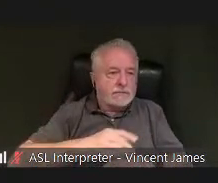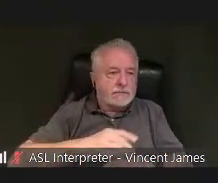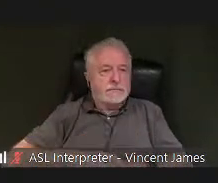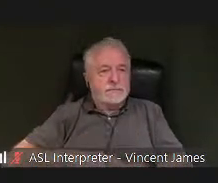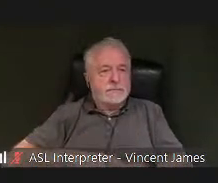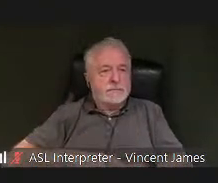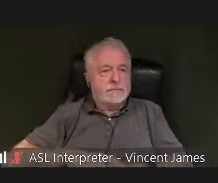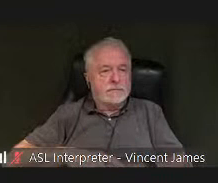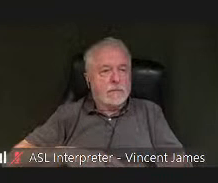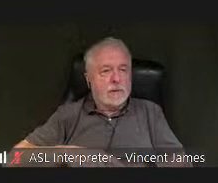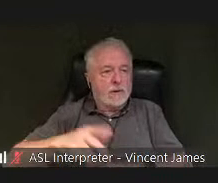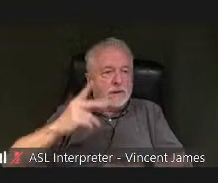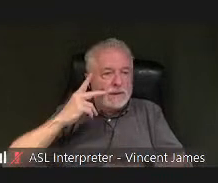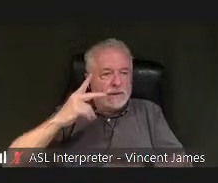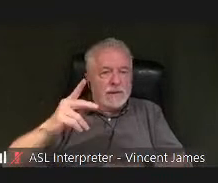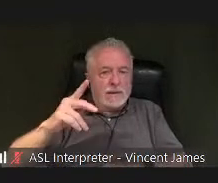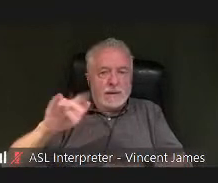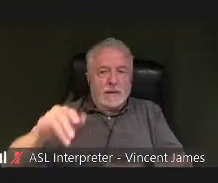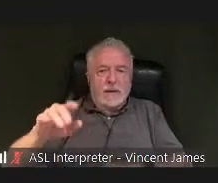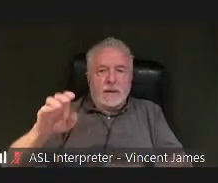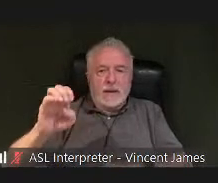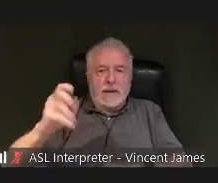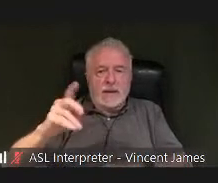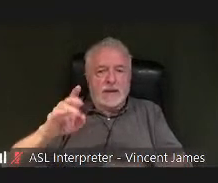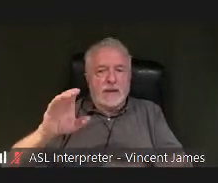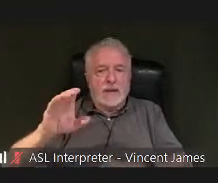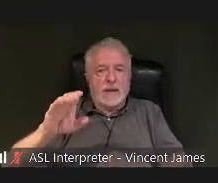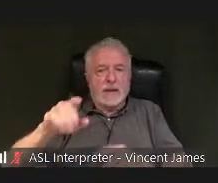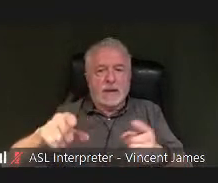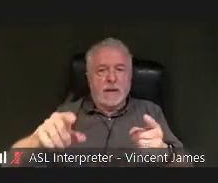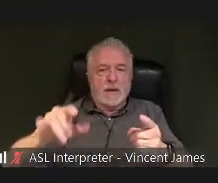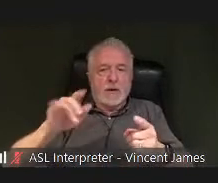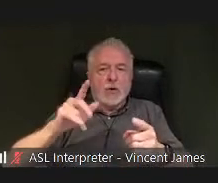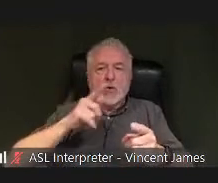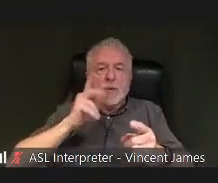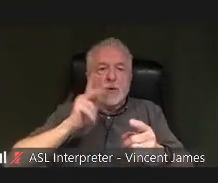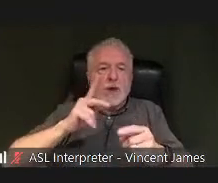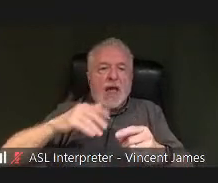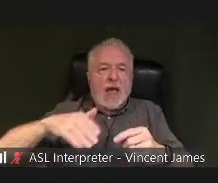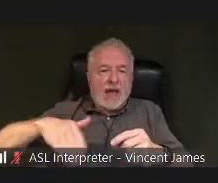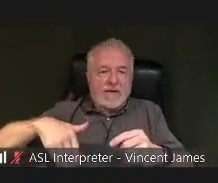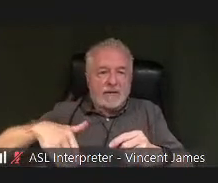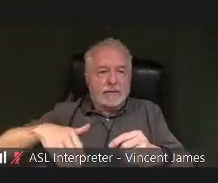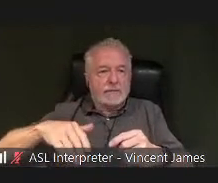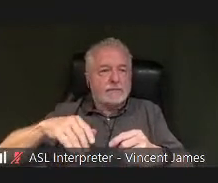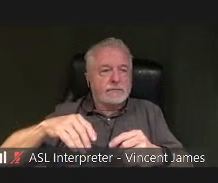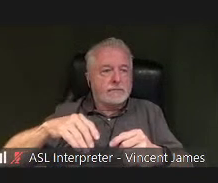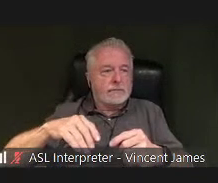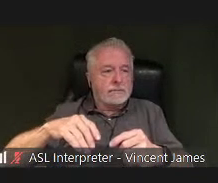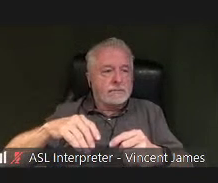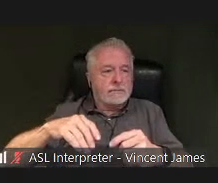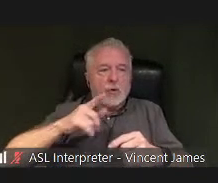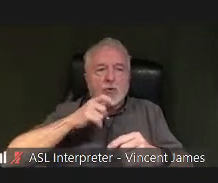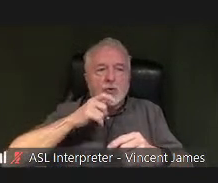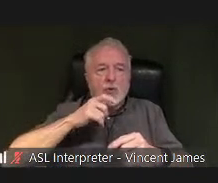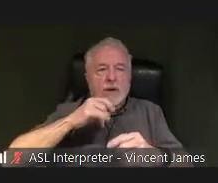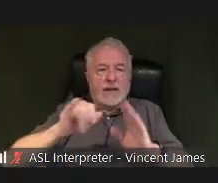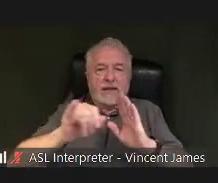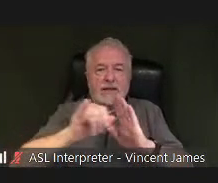So you can see by the ethnic Misty people that have known people who are identified